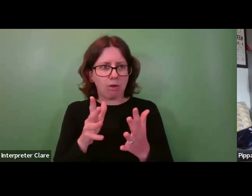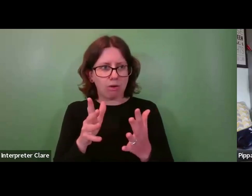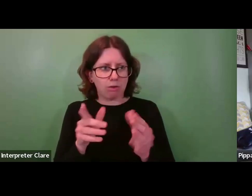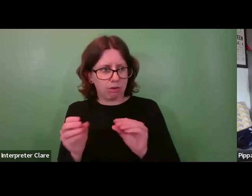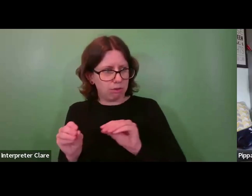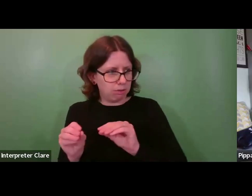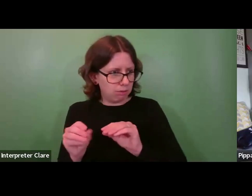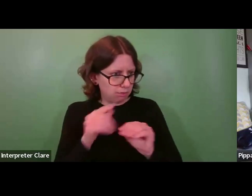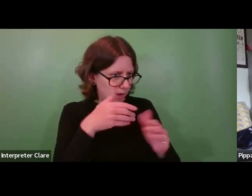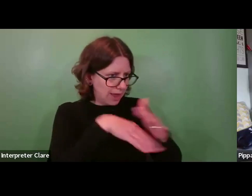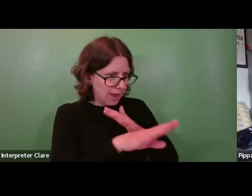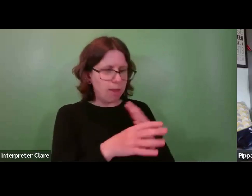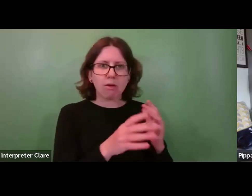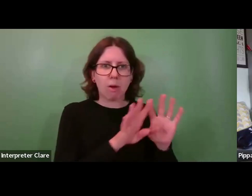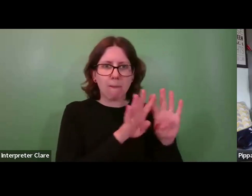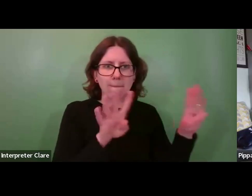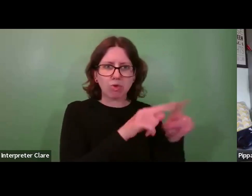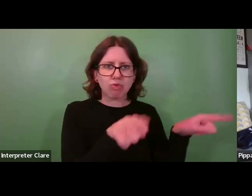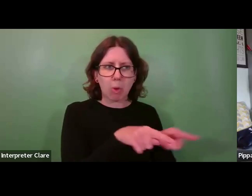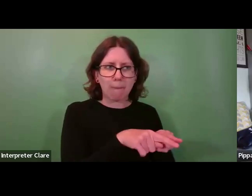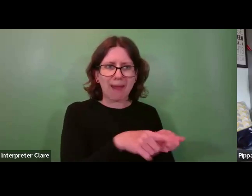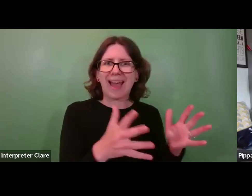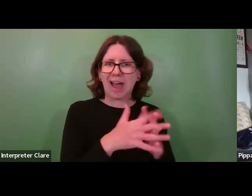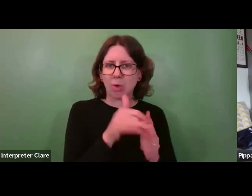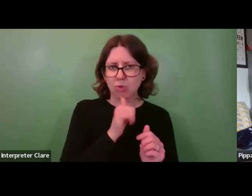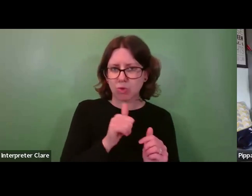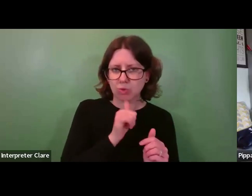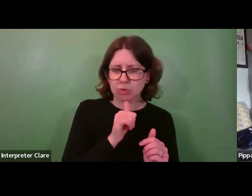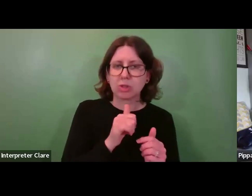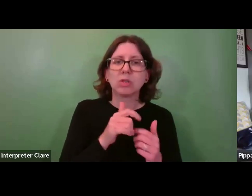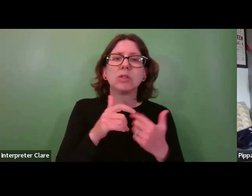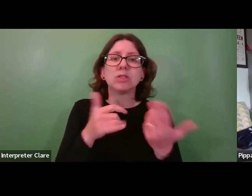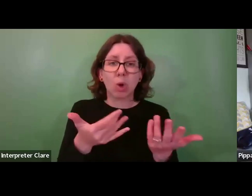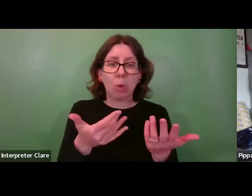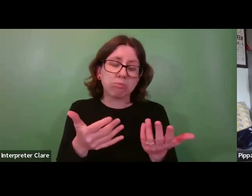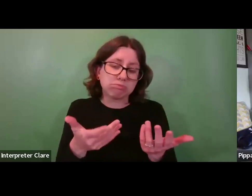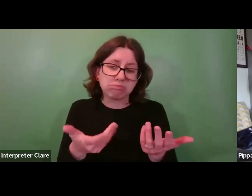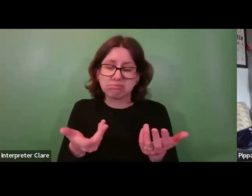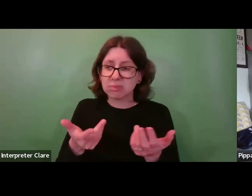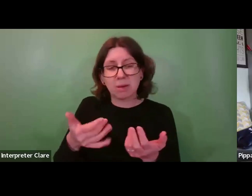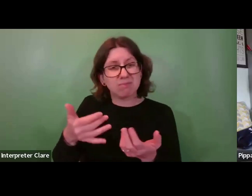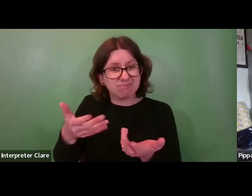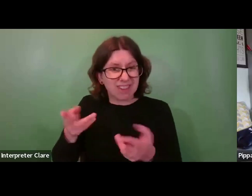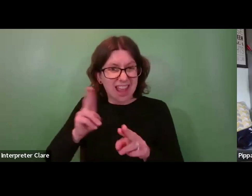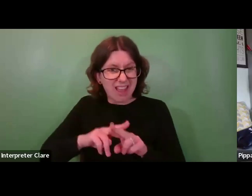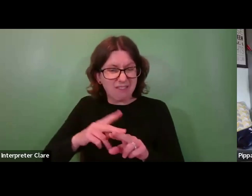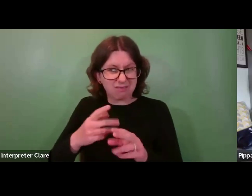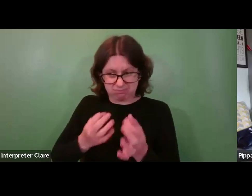So when people say, you know, "Do you have any skills or experience?" And, and very often we think, "Well, I don't know anything about